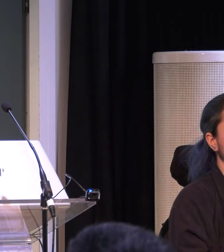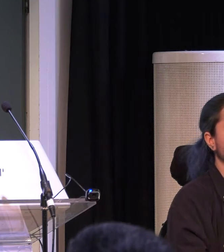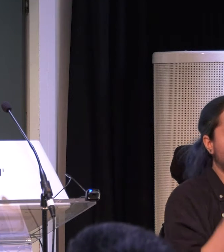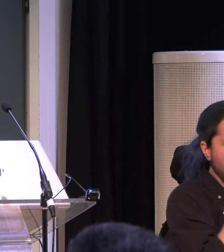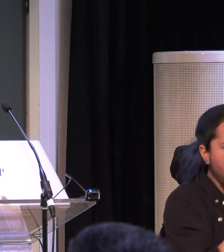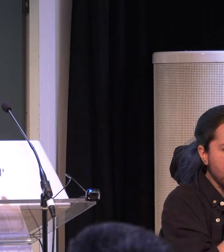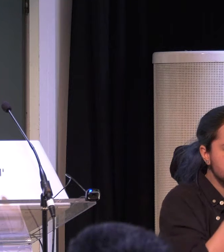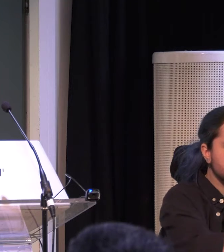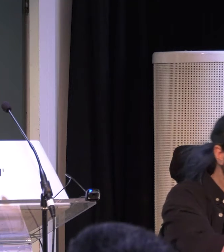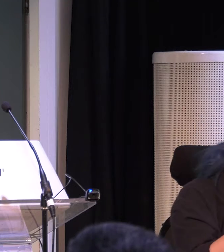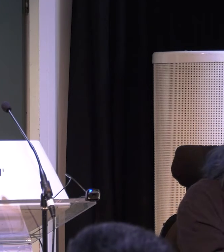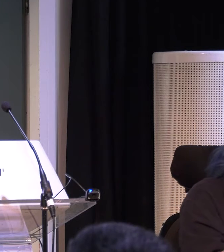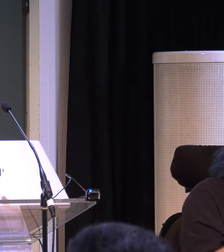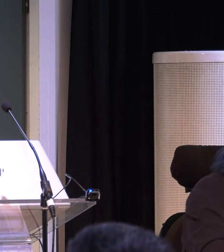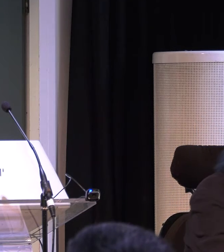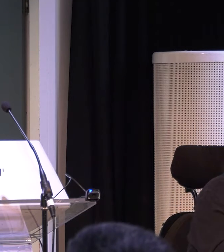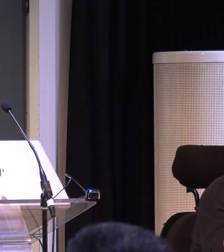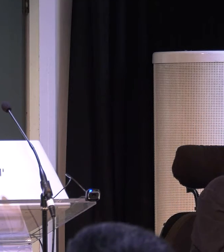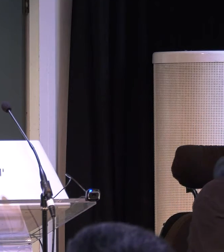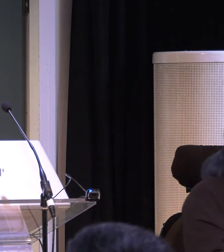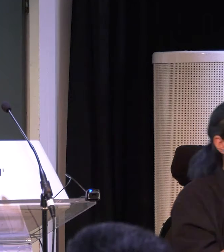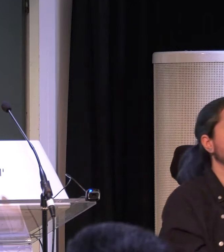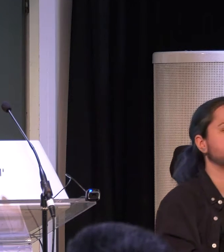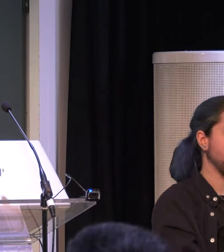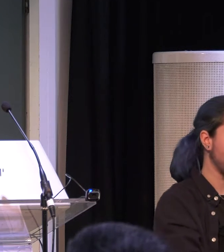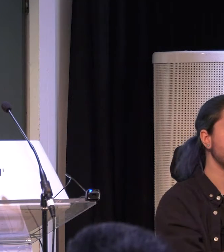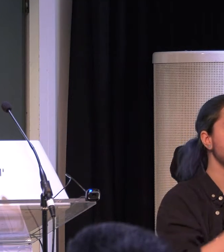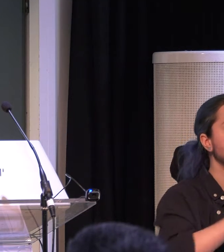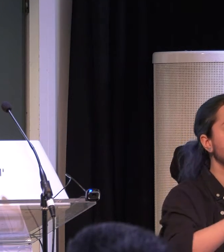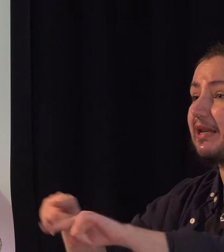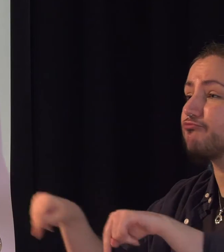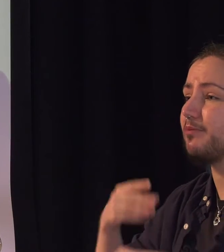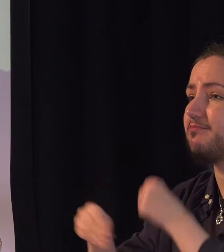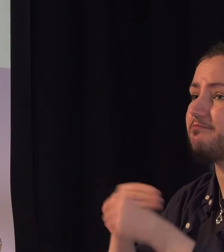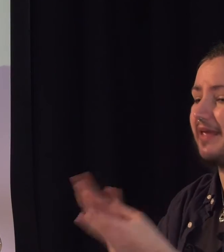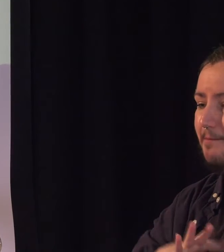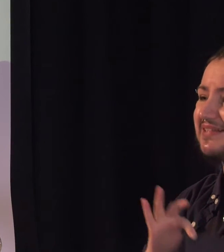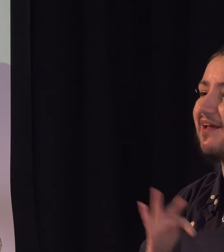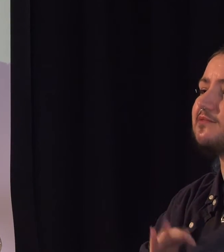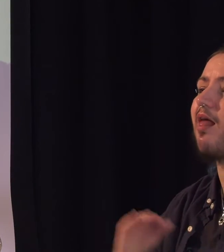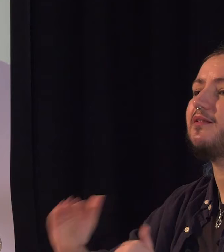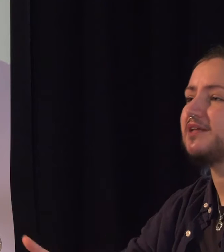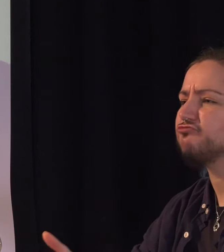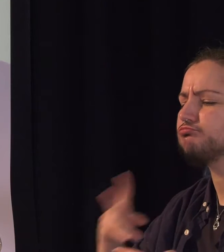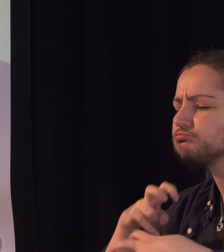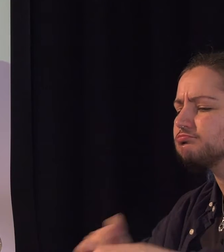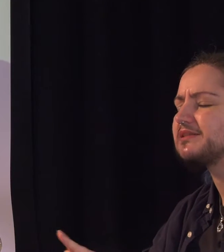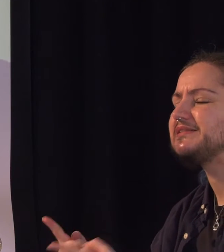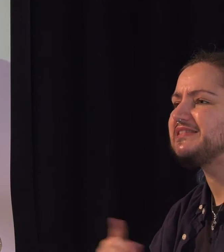Is there anything under there? Fabric in a room turned into a textile session, exploring different textures